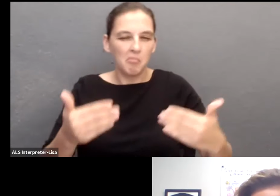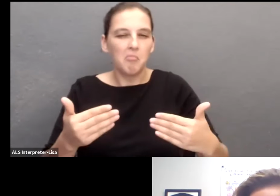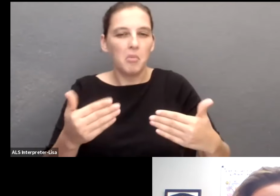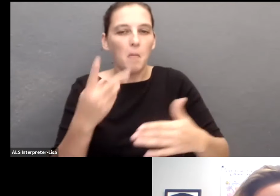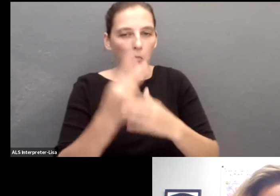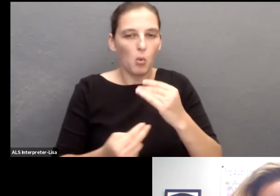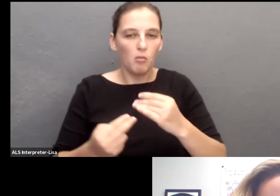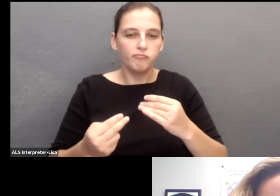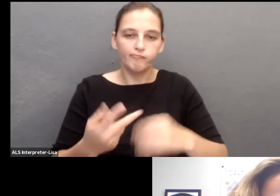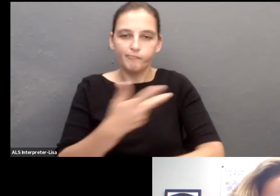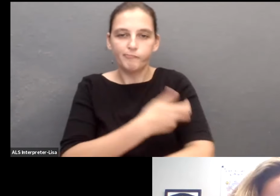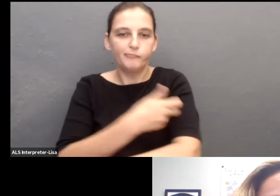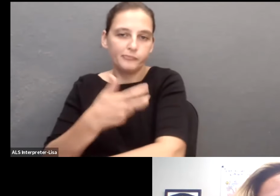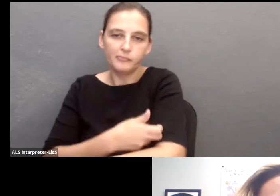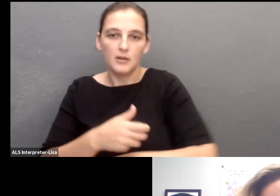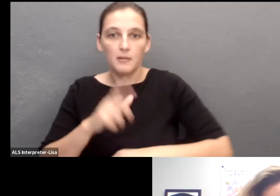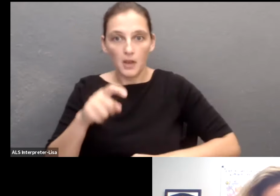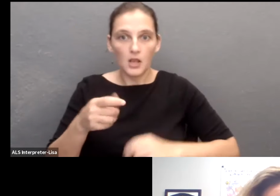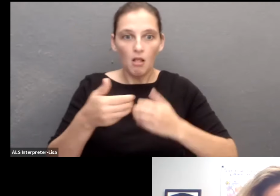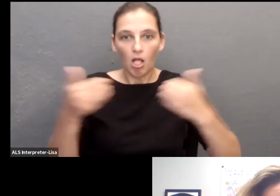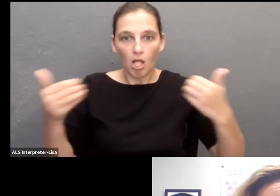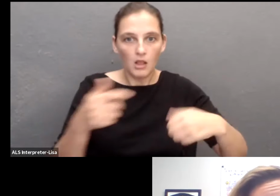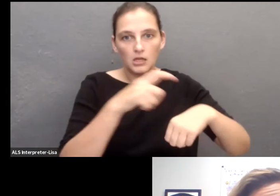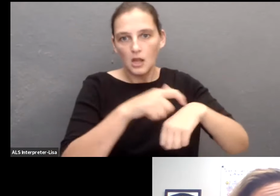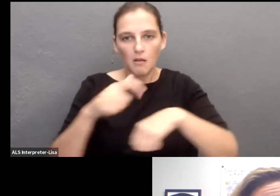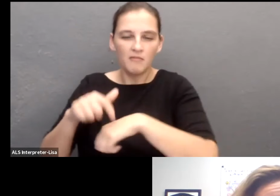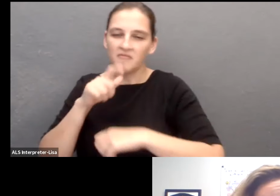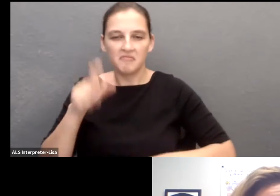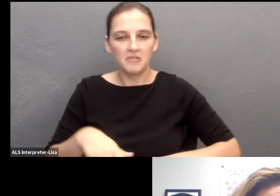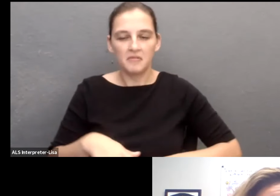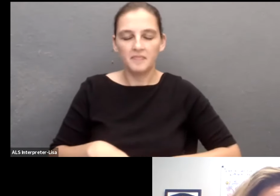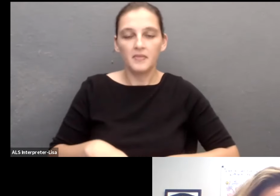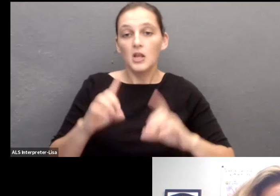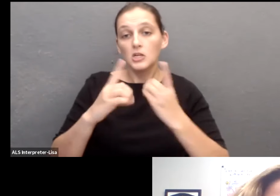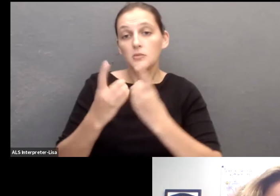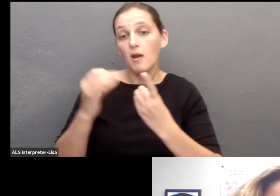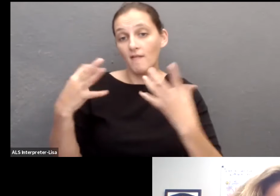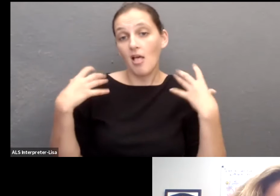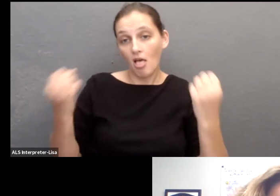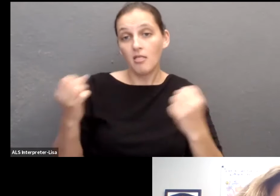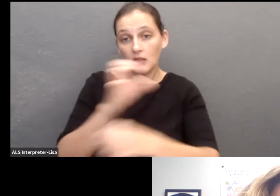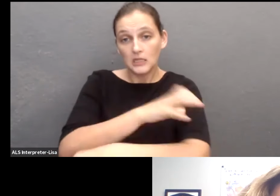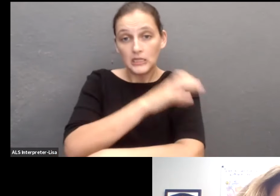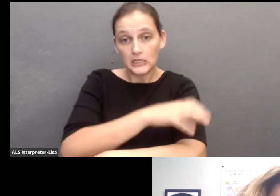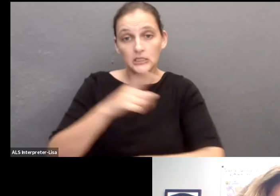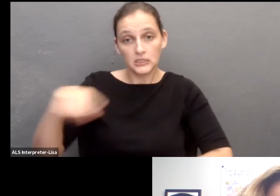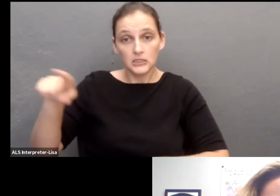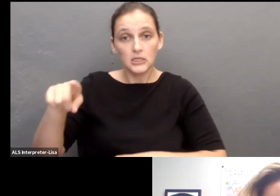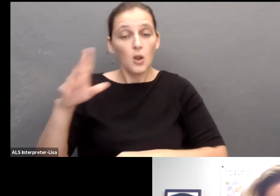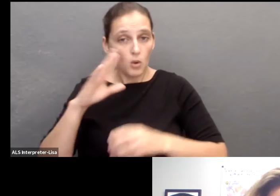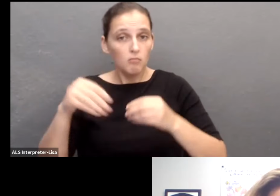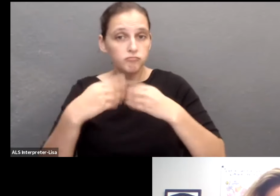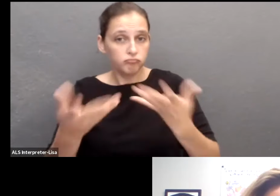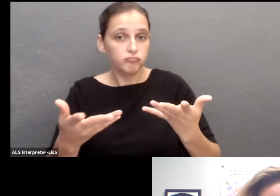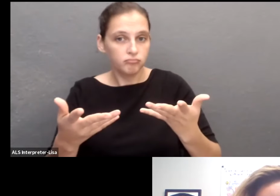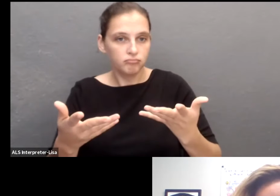it there's no reason to separate them and any of the Department of Health sponsored sites, we will be offering to the most that we can. There's a couple of